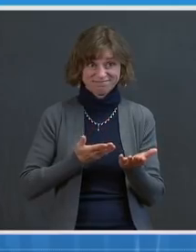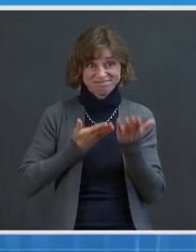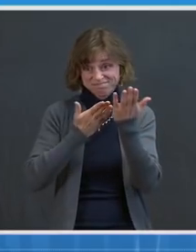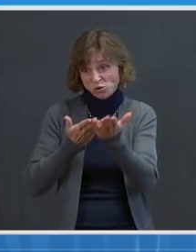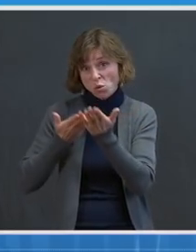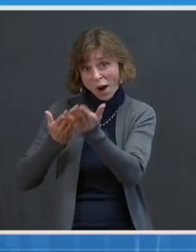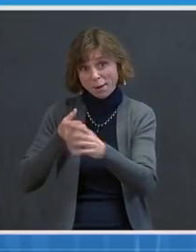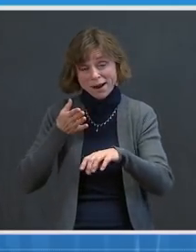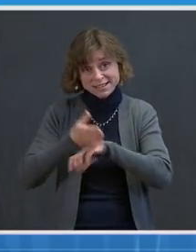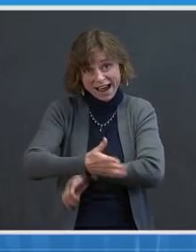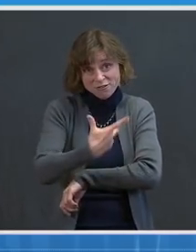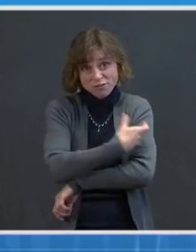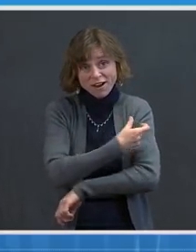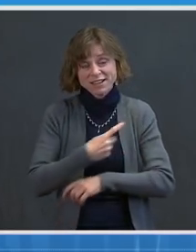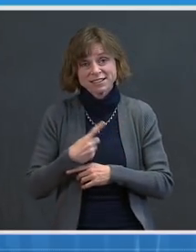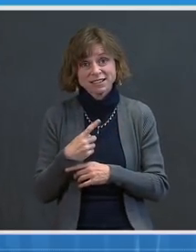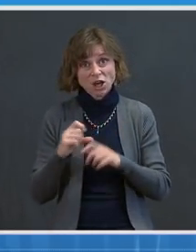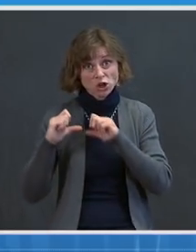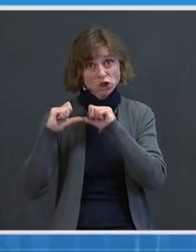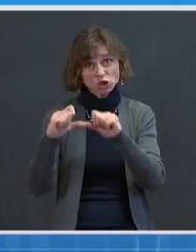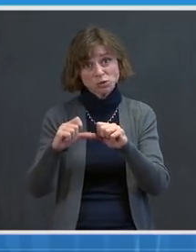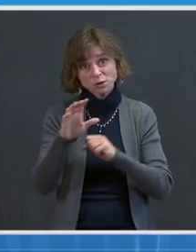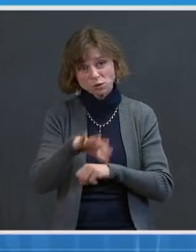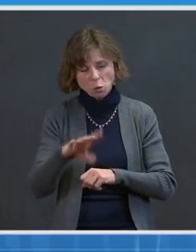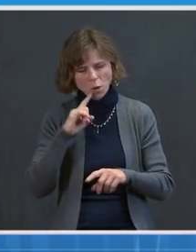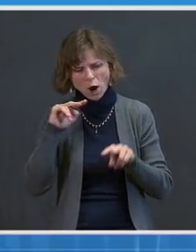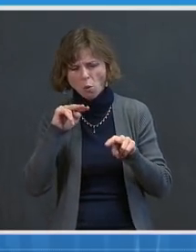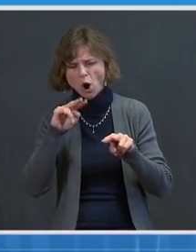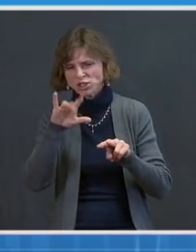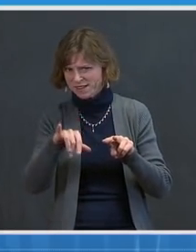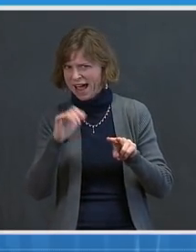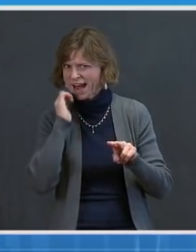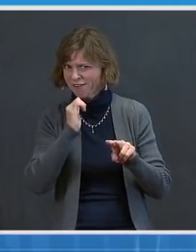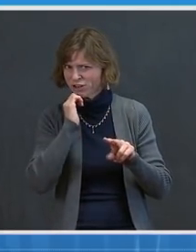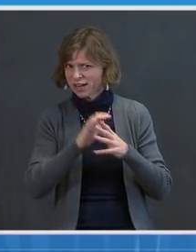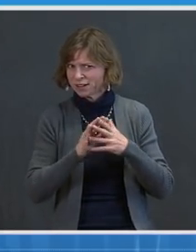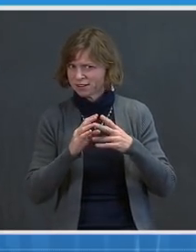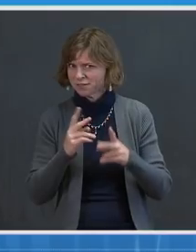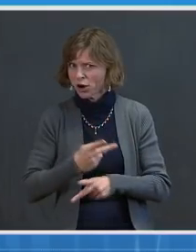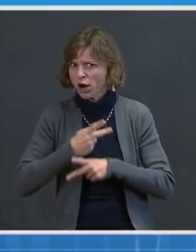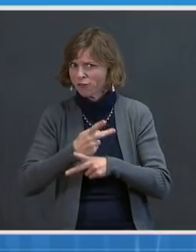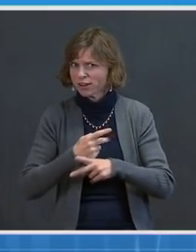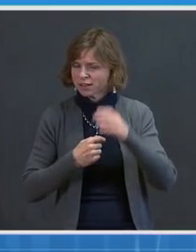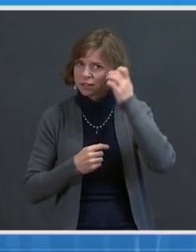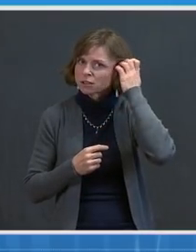in the context of variants, are among the areas we're watching the evidence very carefully. Dr. Fauci: Yeah. One of the things we want to emphasize